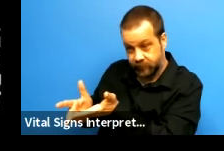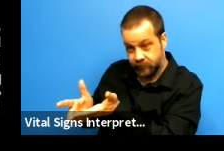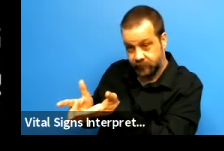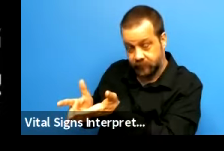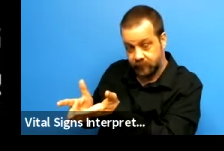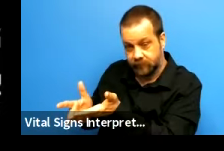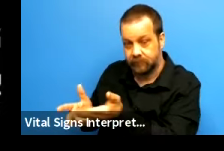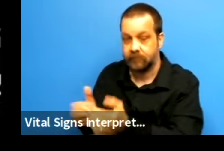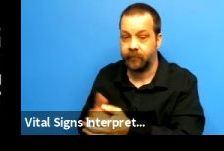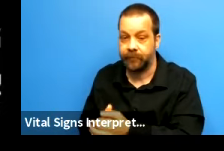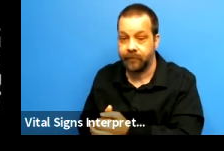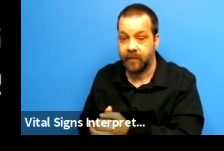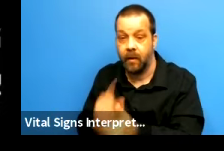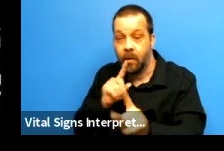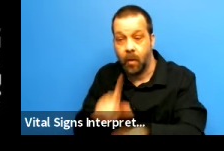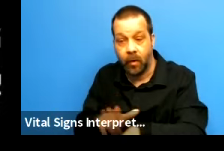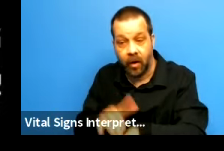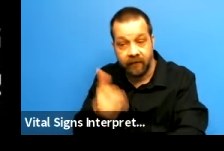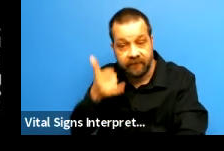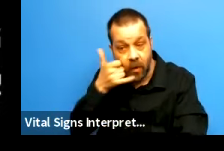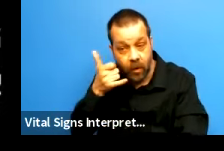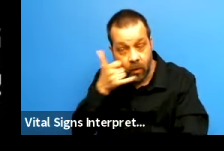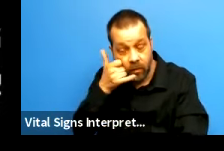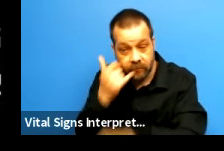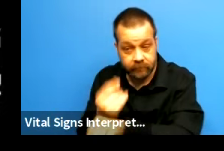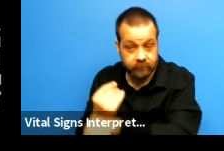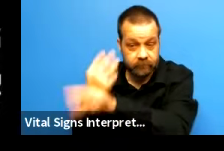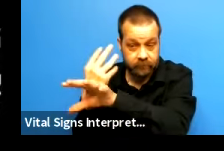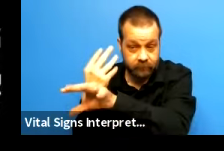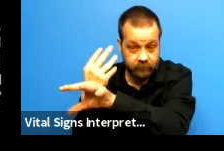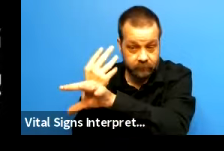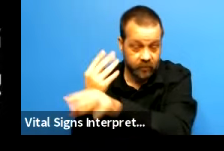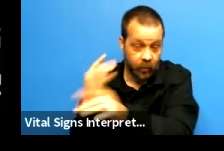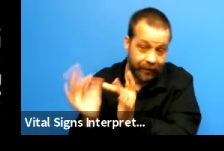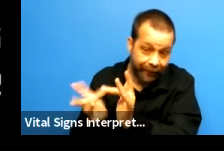Allow them to order by phone